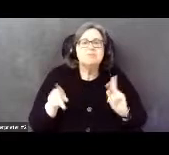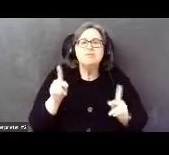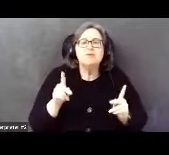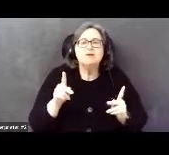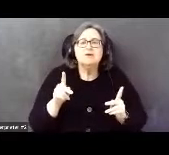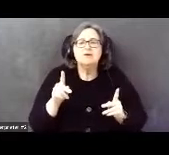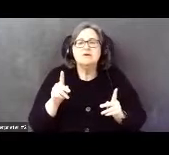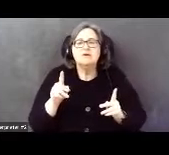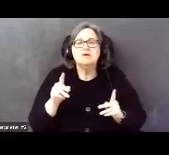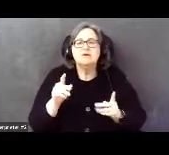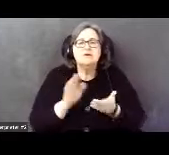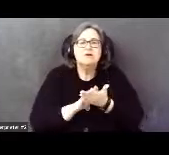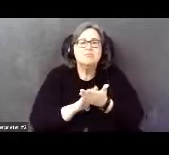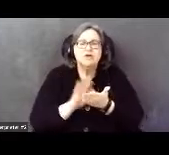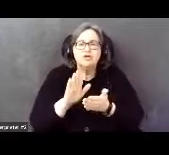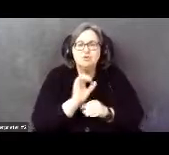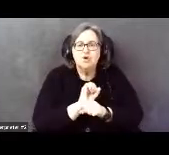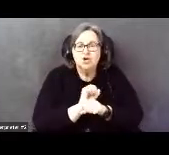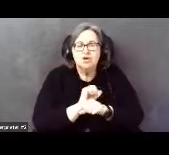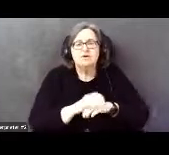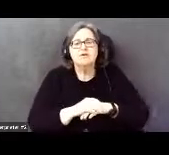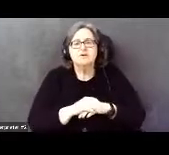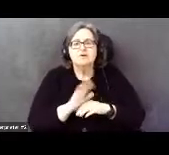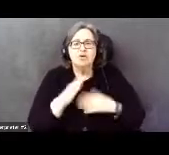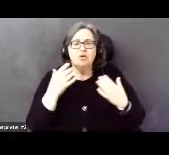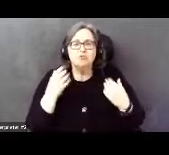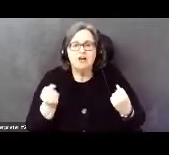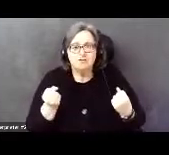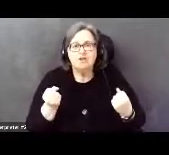the work that you've done and the